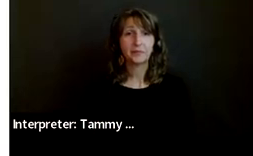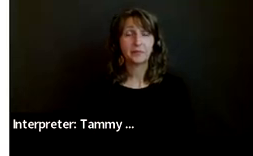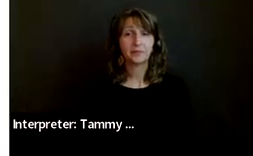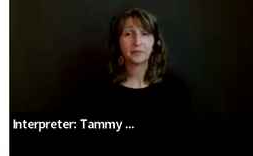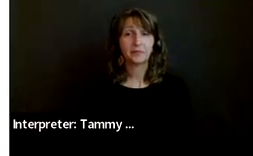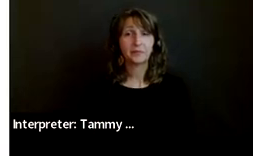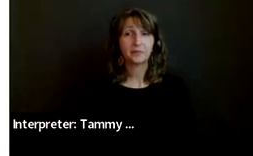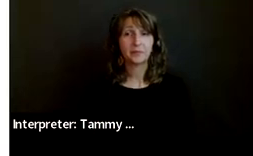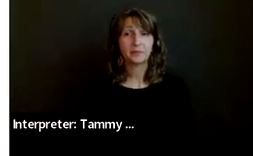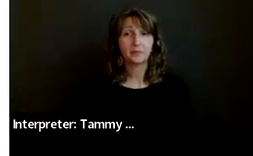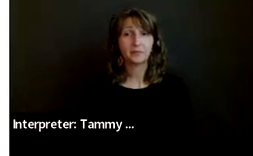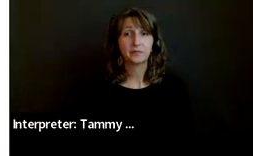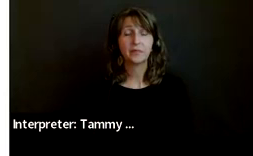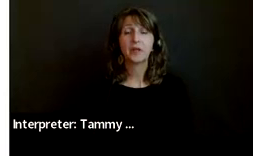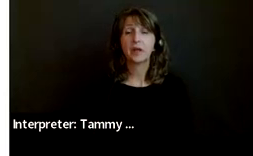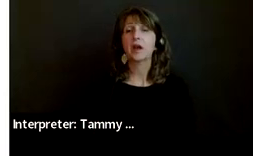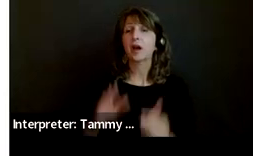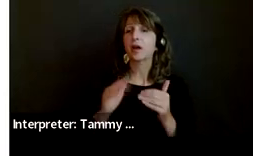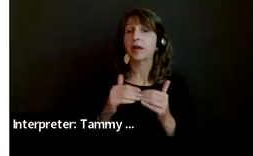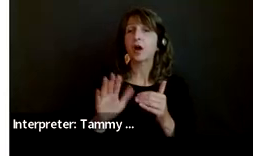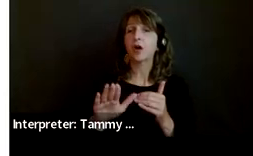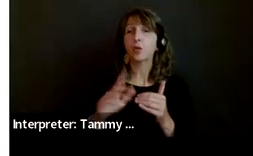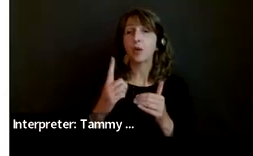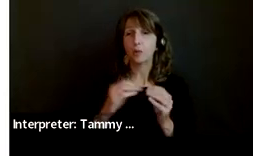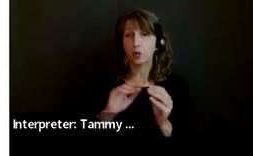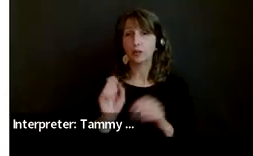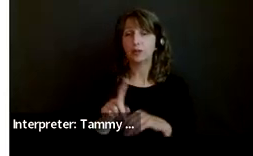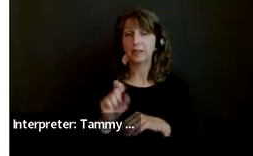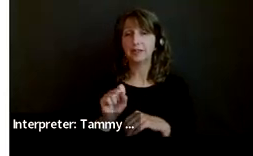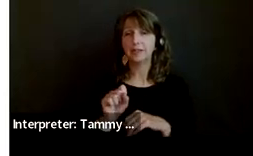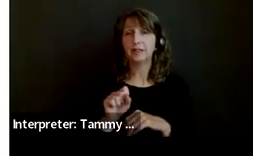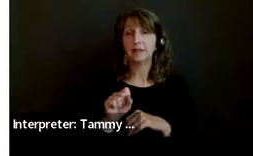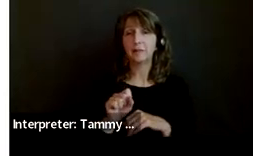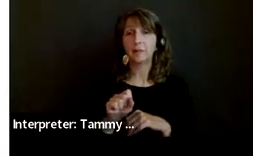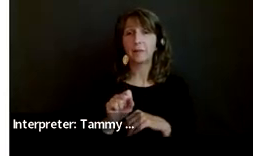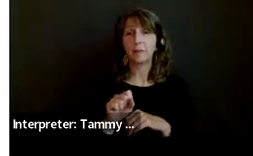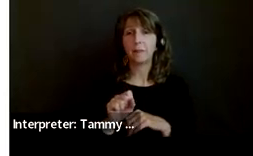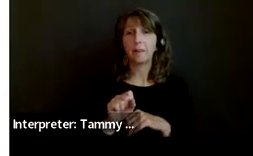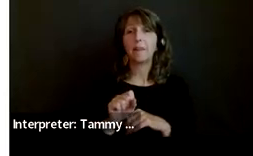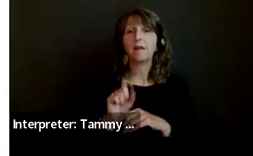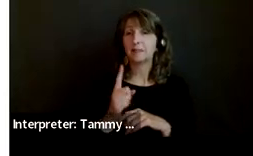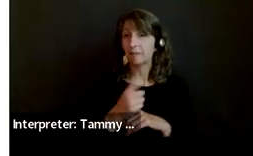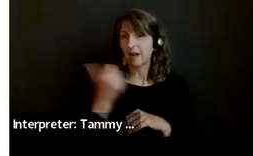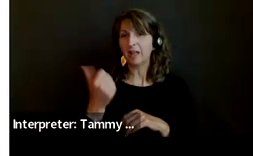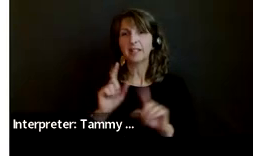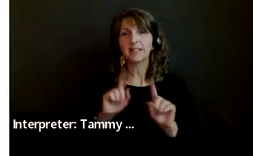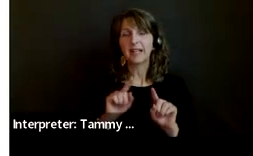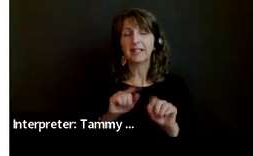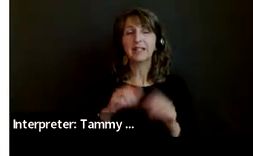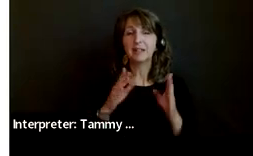Feeling that I do wanna mention that our next. Oh, I think we have another one. Okay, so this is again from another anonymous attendee. You just, you just go silver linings when you're working with trauma.